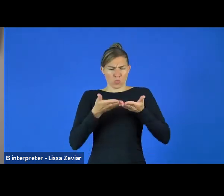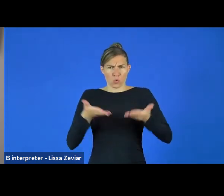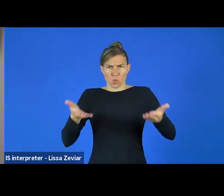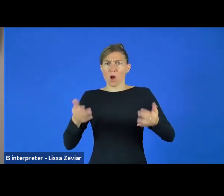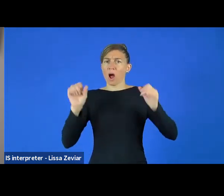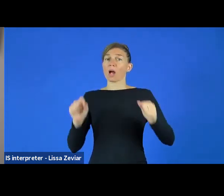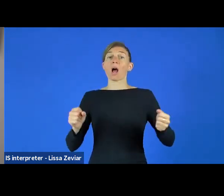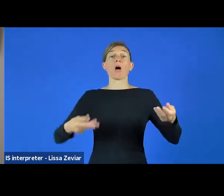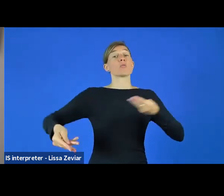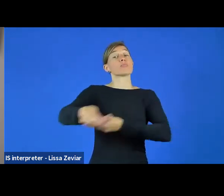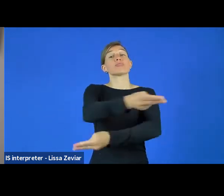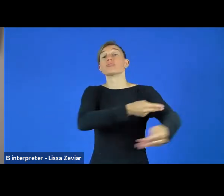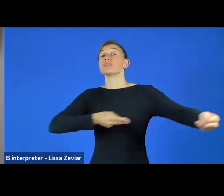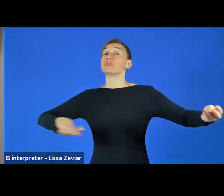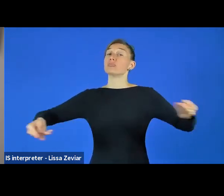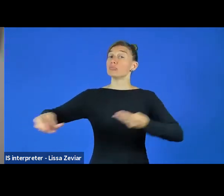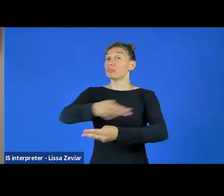Because they have to respect certain rules,